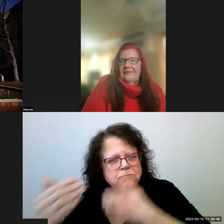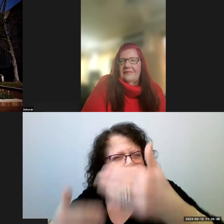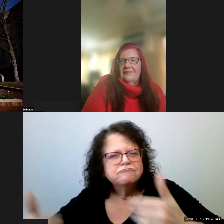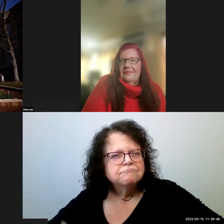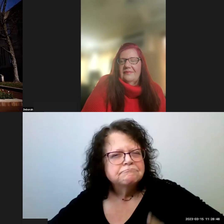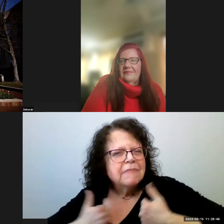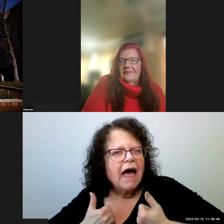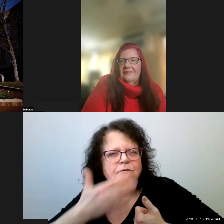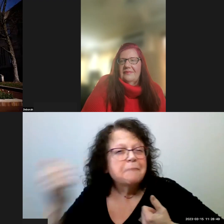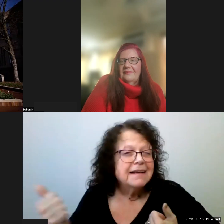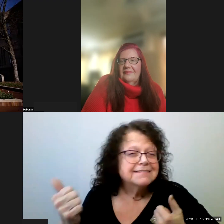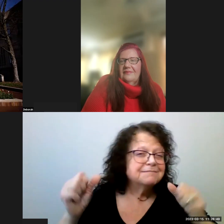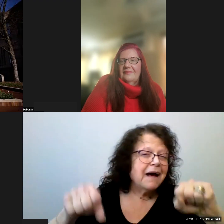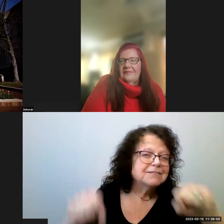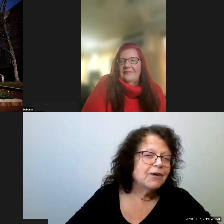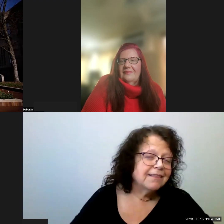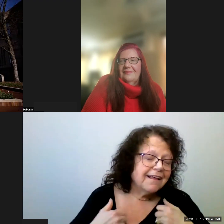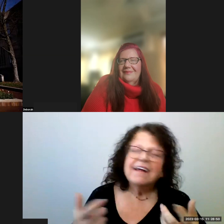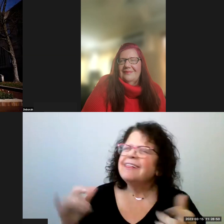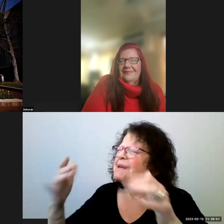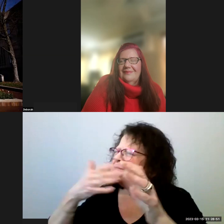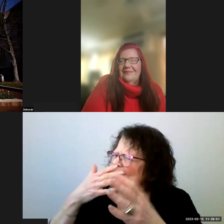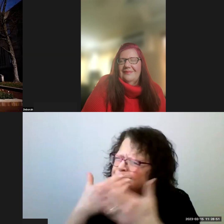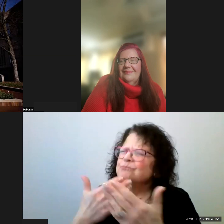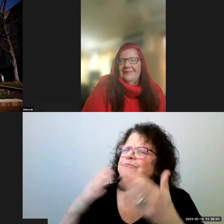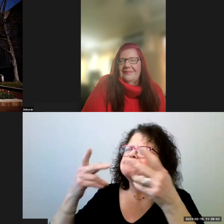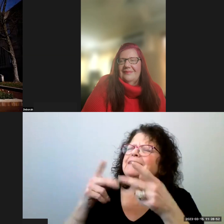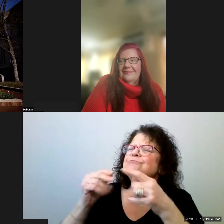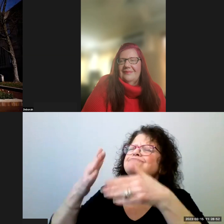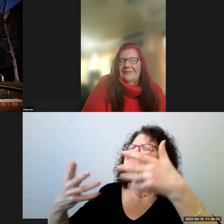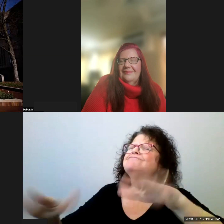a great place to end. I want to thank both of you. You both have so much information